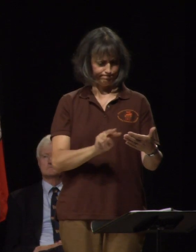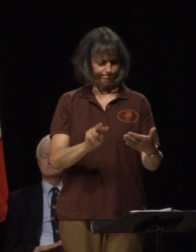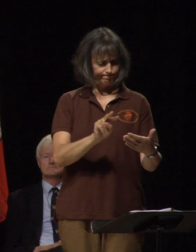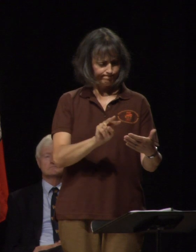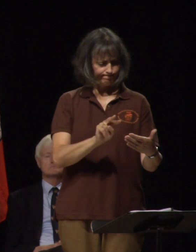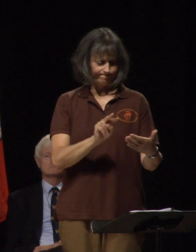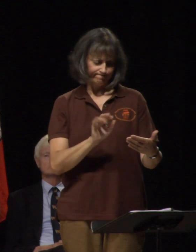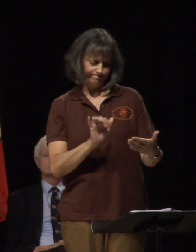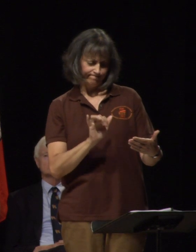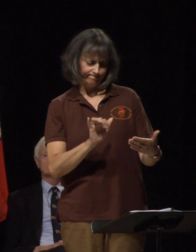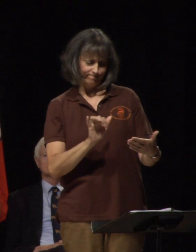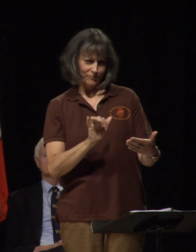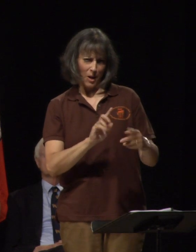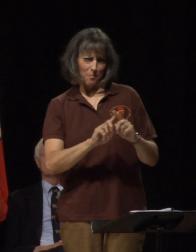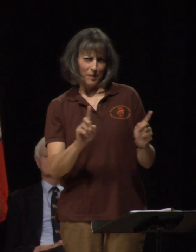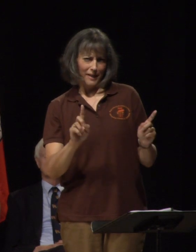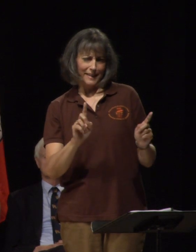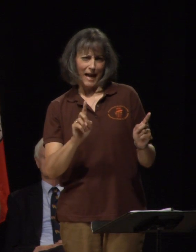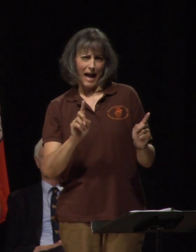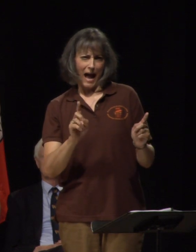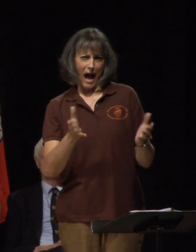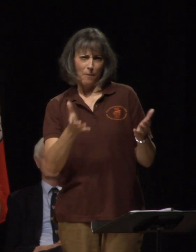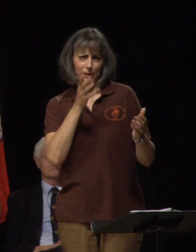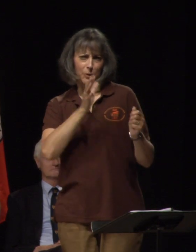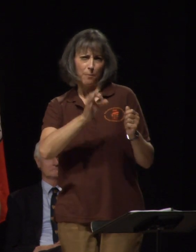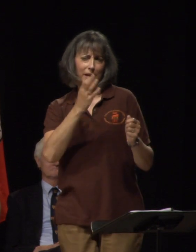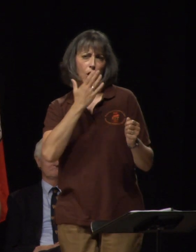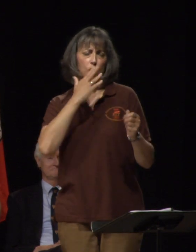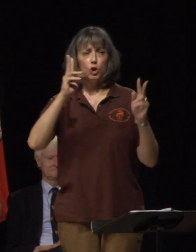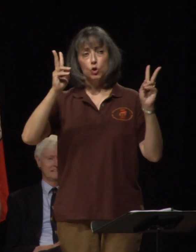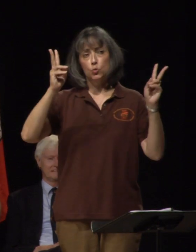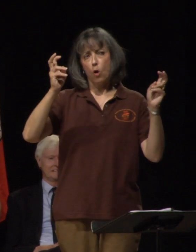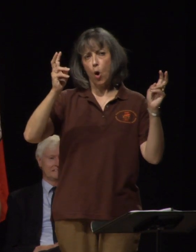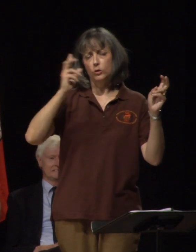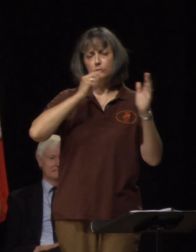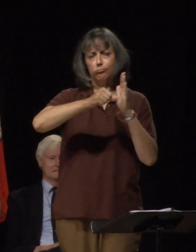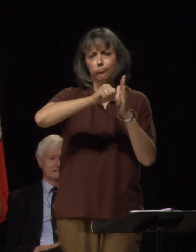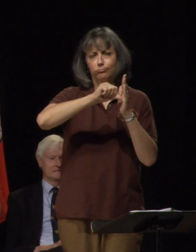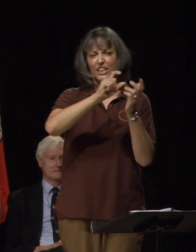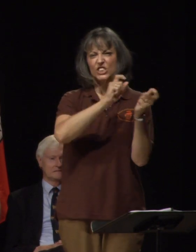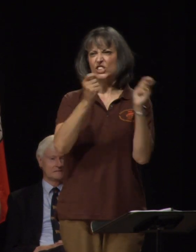REALLY FIND A PITHY QUOTE ABOUT CHANGE THAT WOULD IMPRESS THE